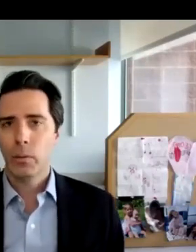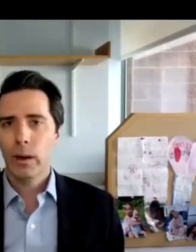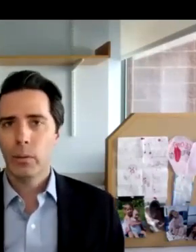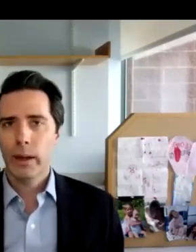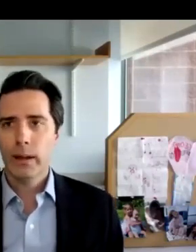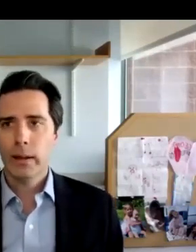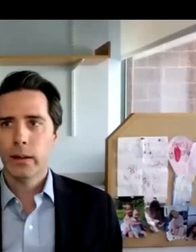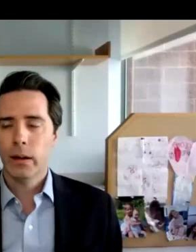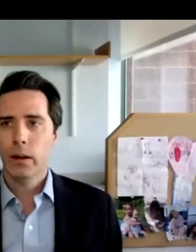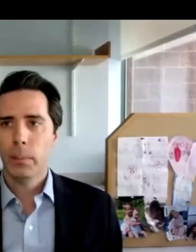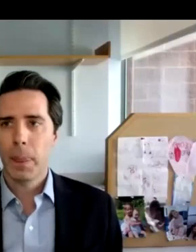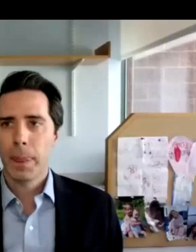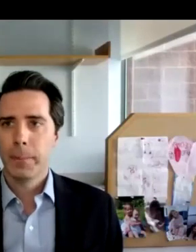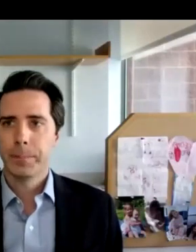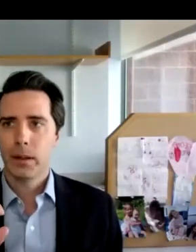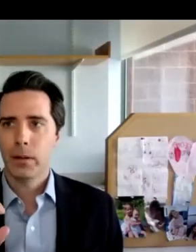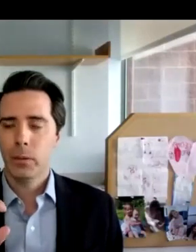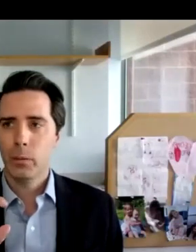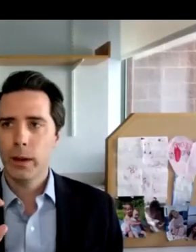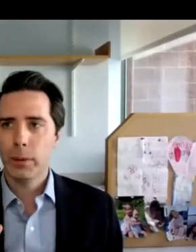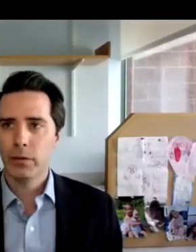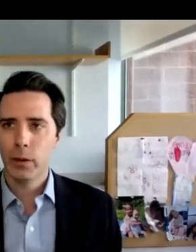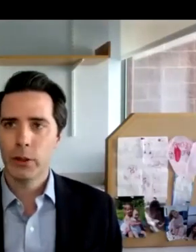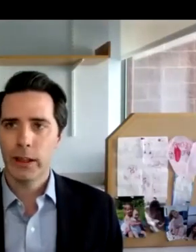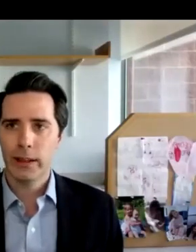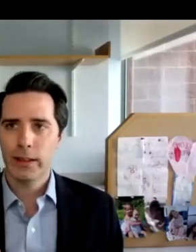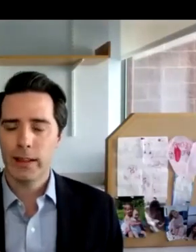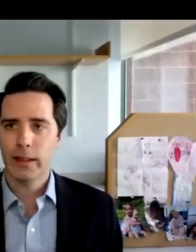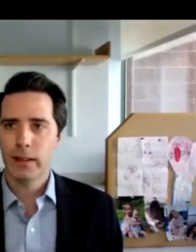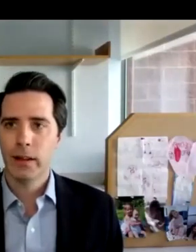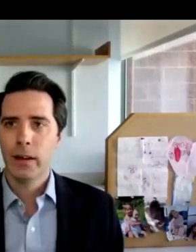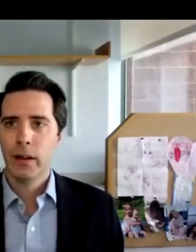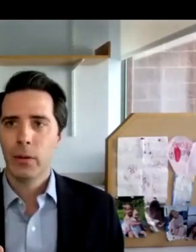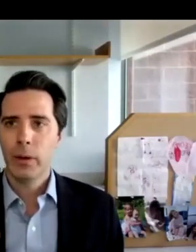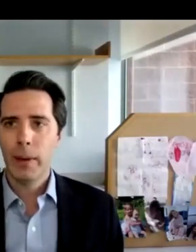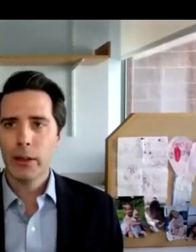when we um